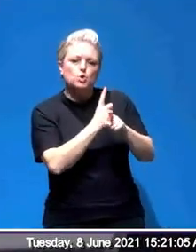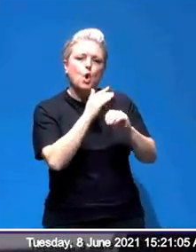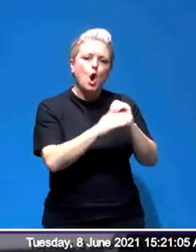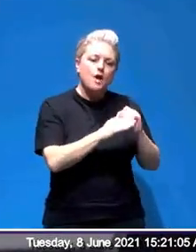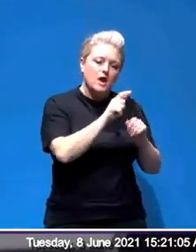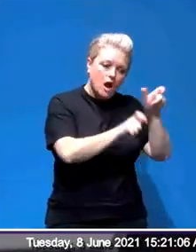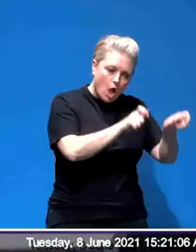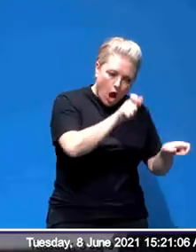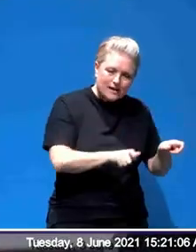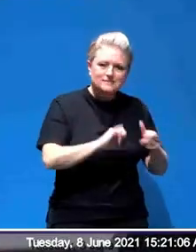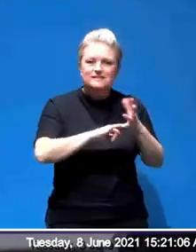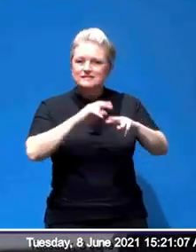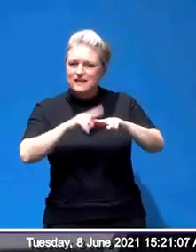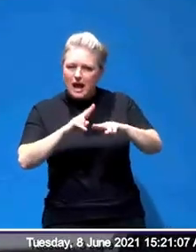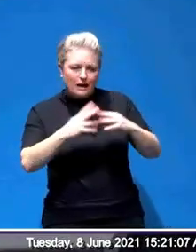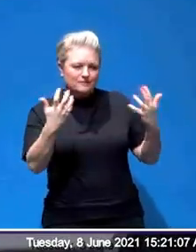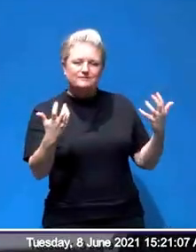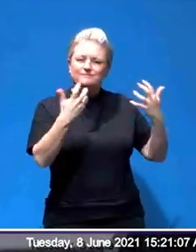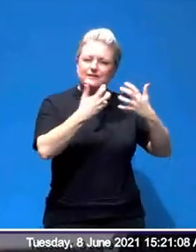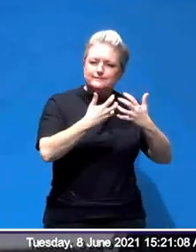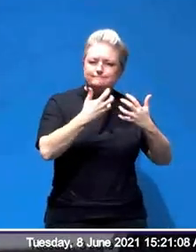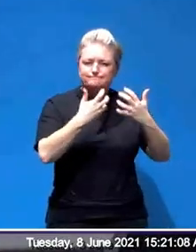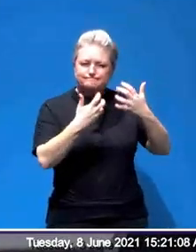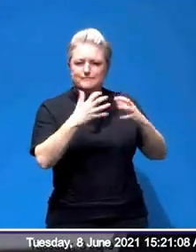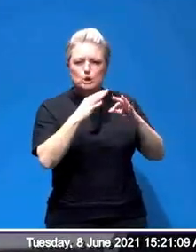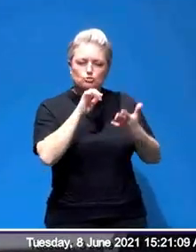So often we had people who, you know, potentially --- there